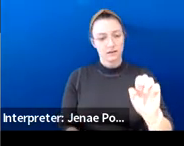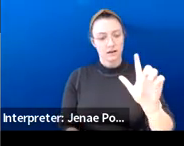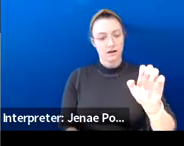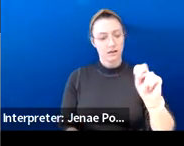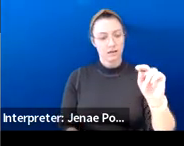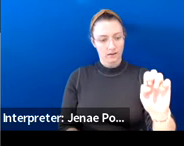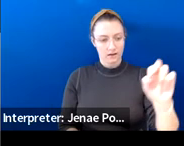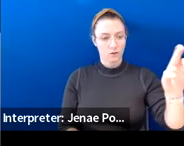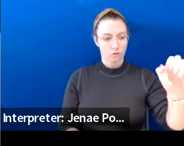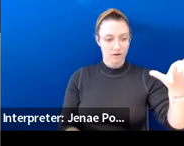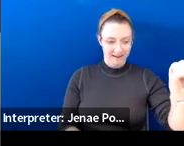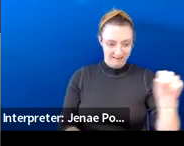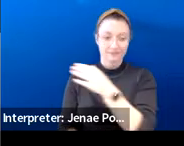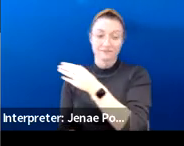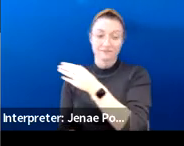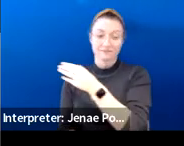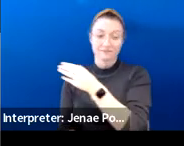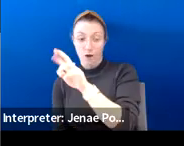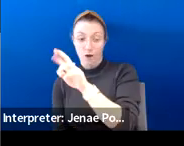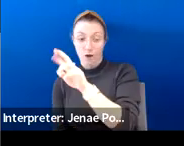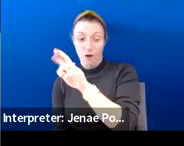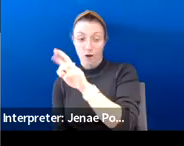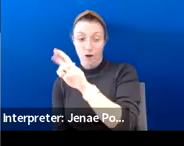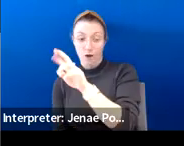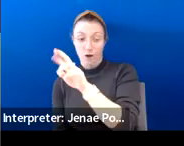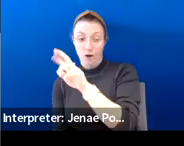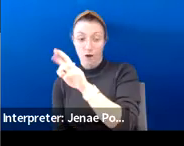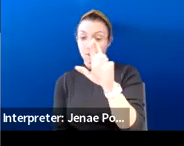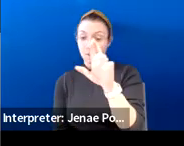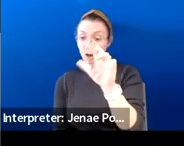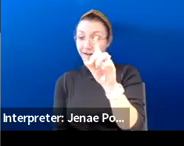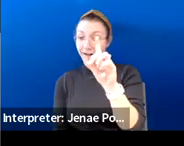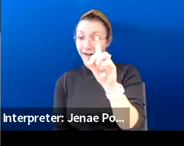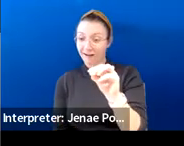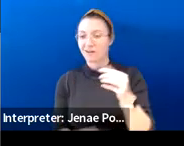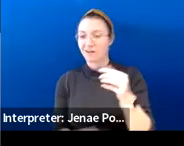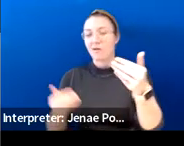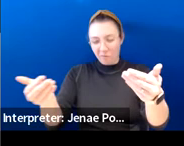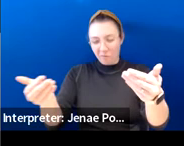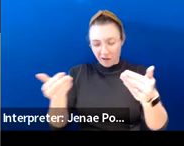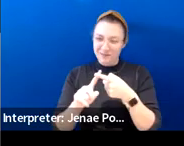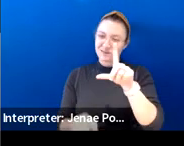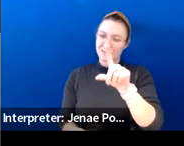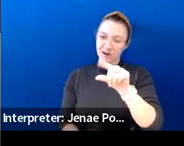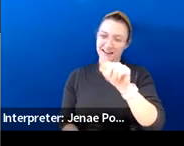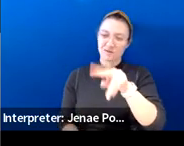Hello. My name is Enrique Mercado. And we would like to welcome you to our 2022 flex day presentation.